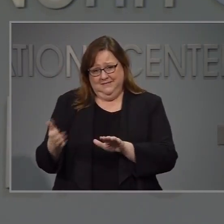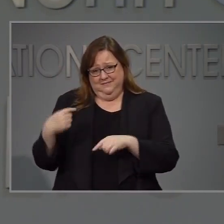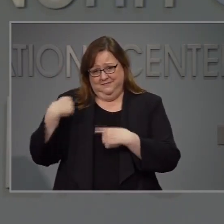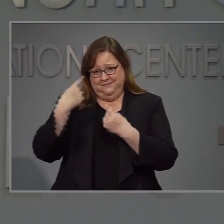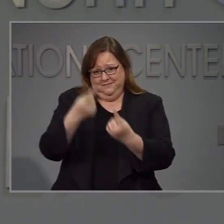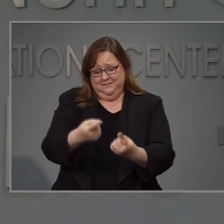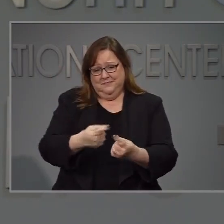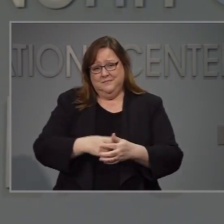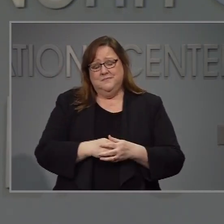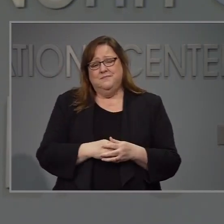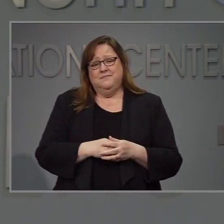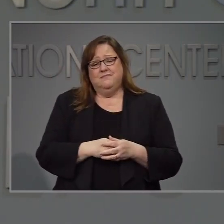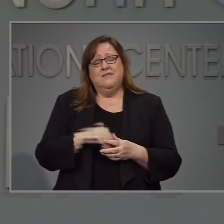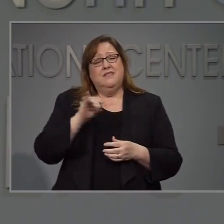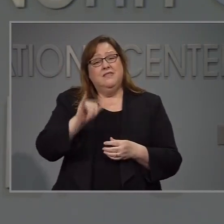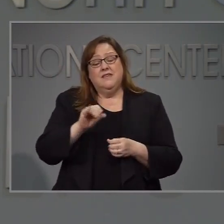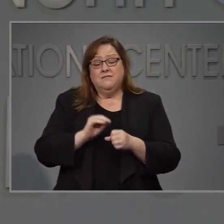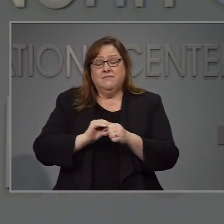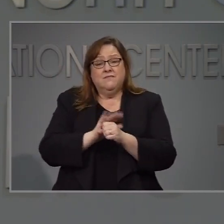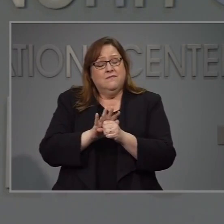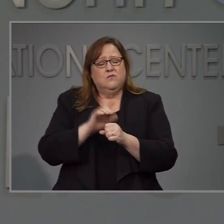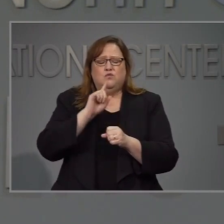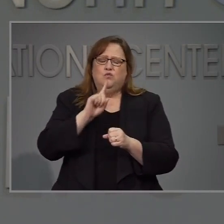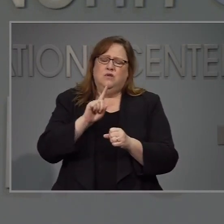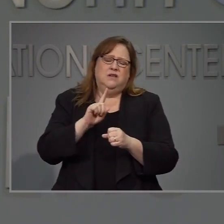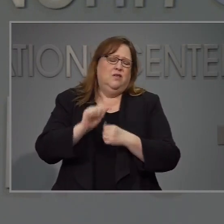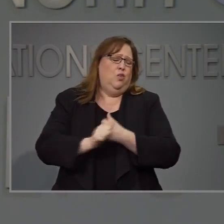OF TODAY. OUR STATE HAS 20,015 CONFIRMED CASES. 554 PEOPLE IN THE HOSPITAL AND SADLY, 699